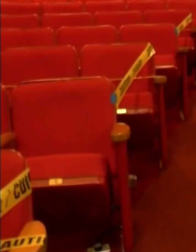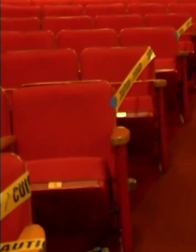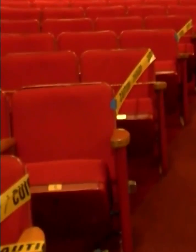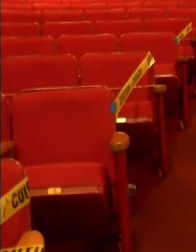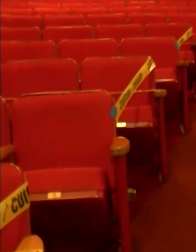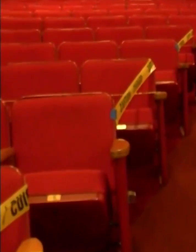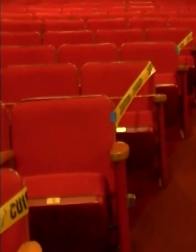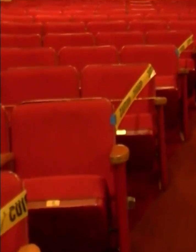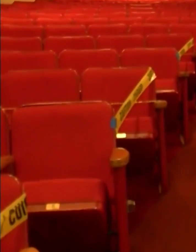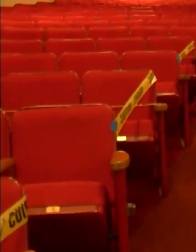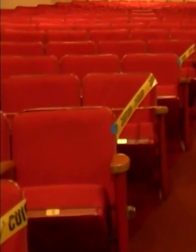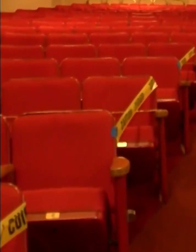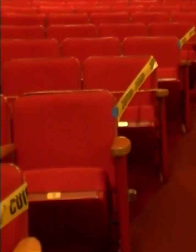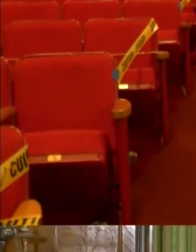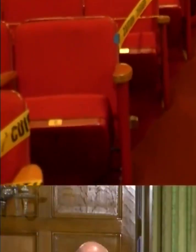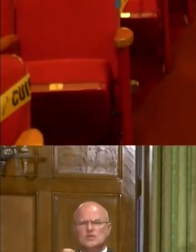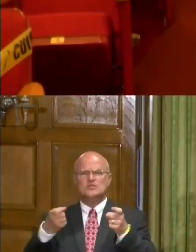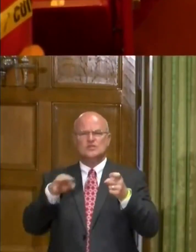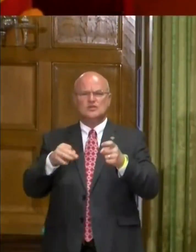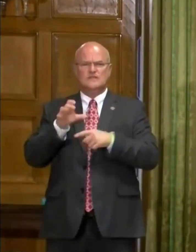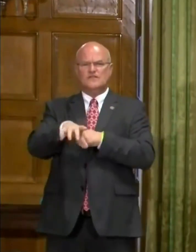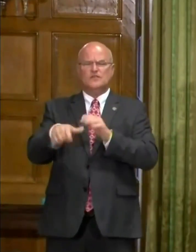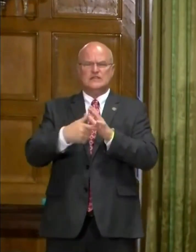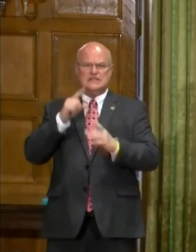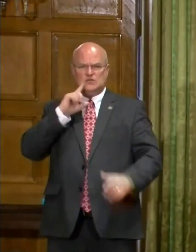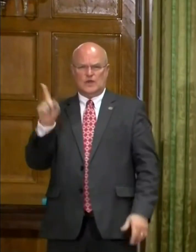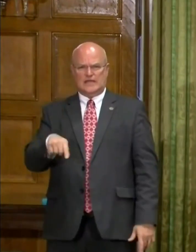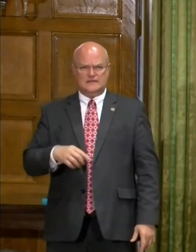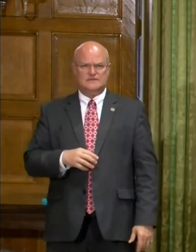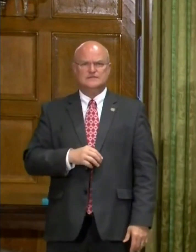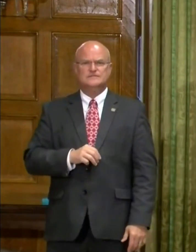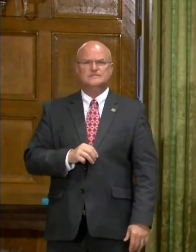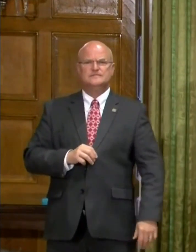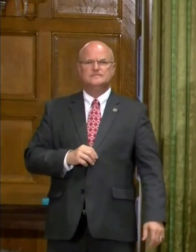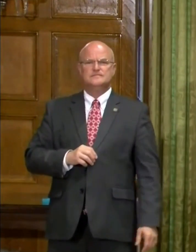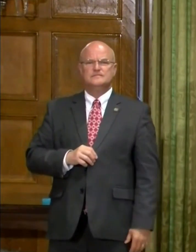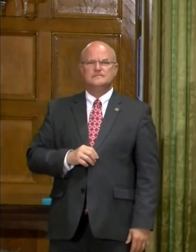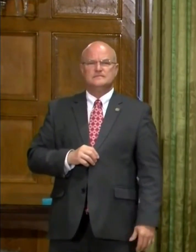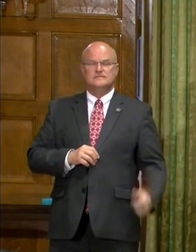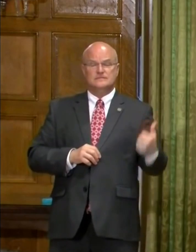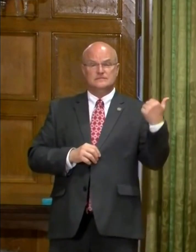HEALTH "WE IN PUBLIC HEALTH FIREARMS FOR THE MOST PART SO